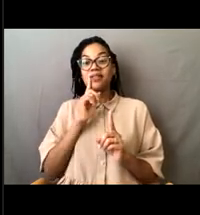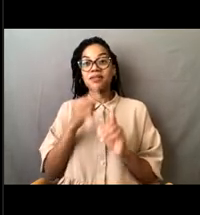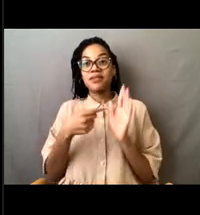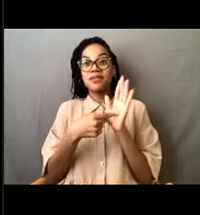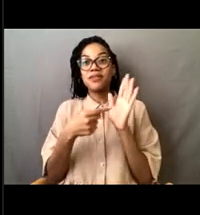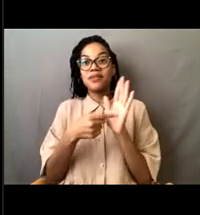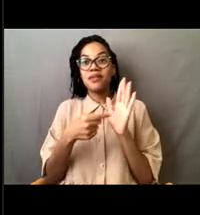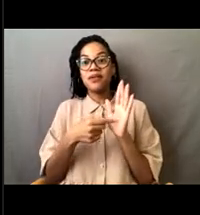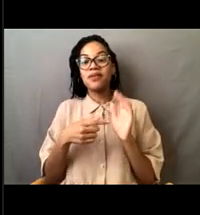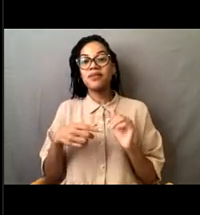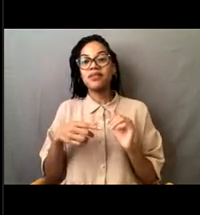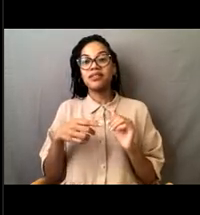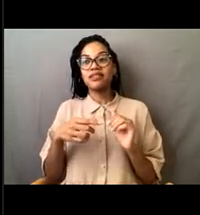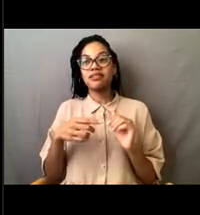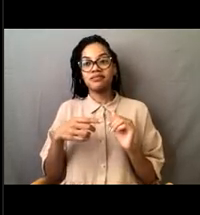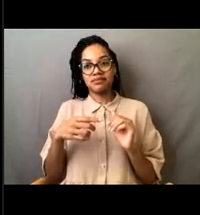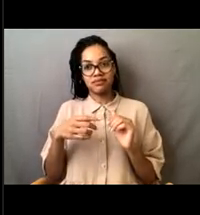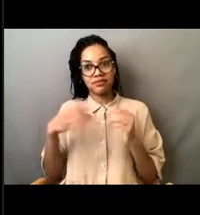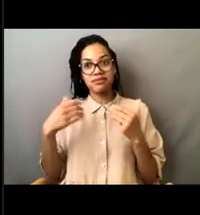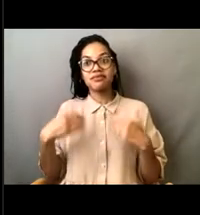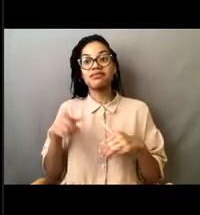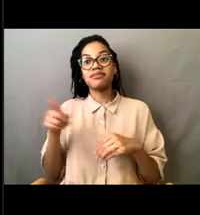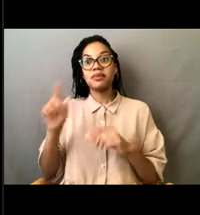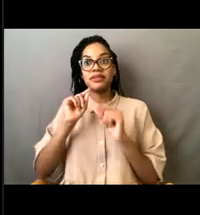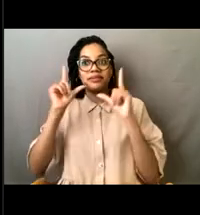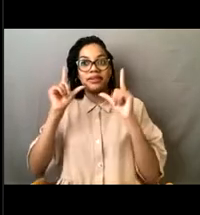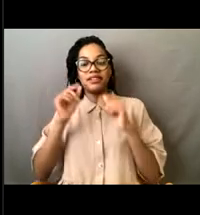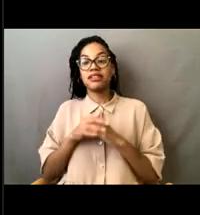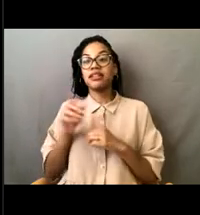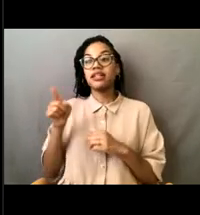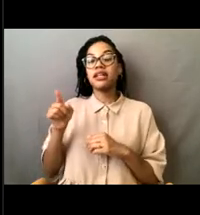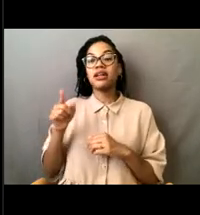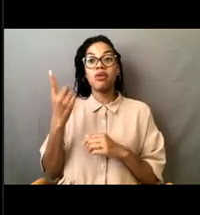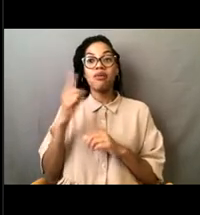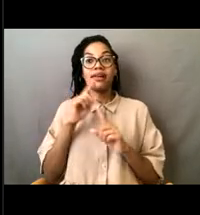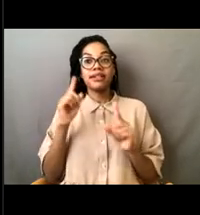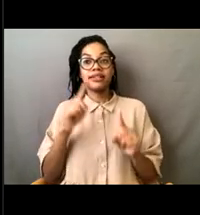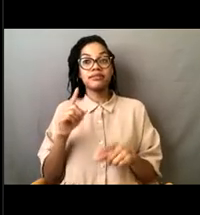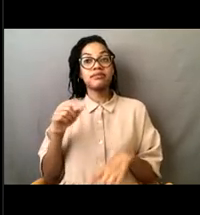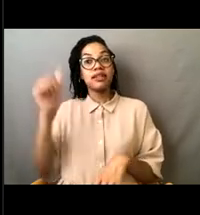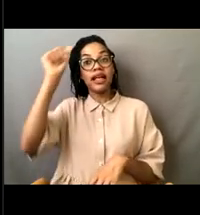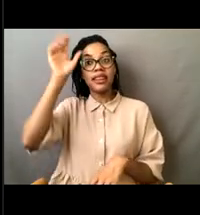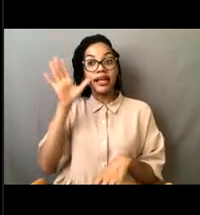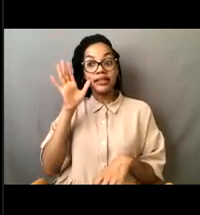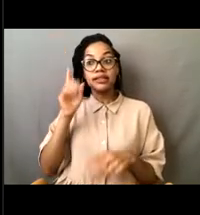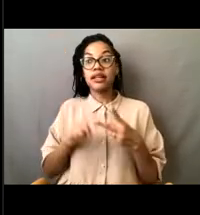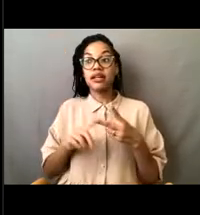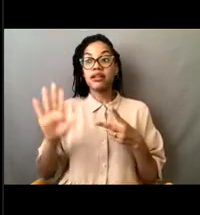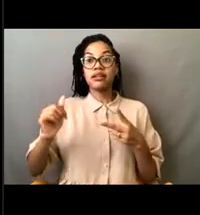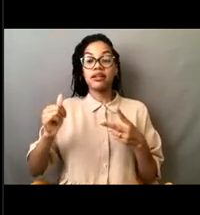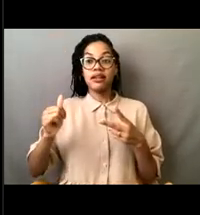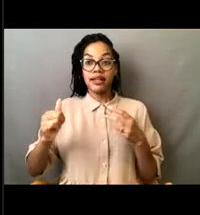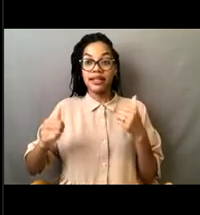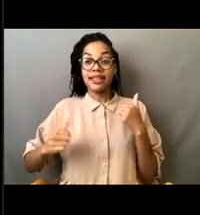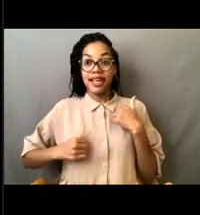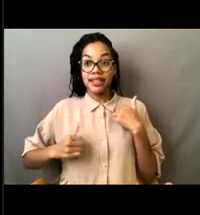maybe surprise them a bit. Liam thinks it's in Alaska, Hannah thinks maybe Canada, Texas says Vermont,